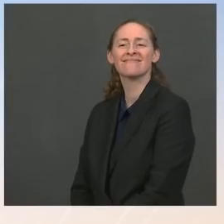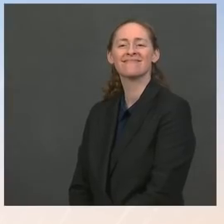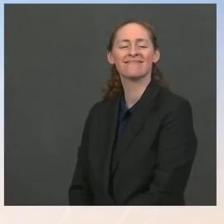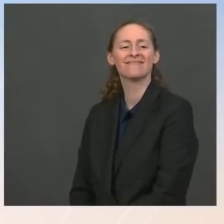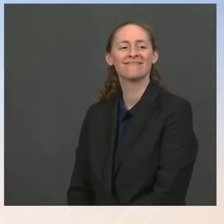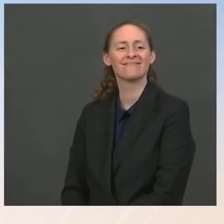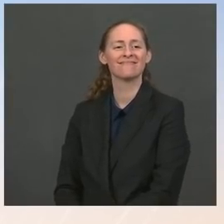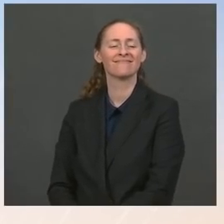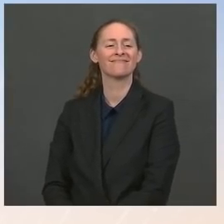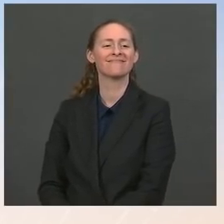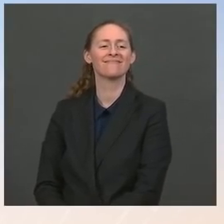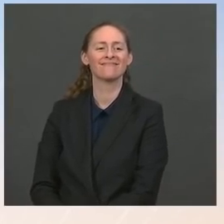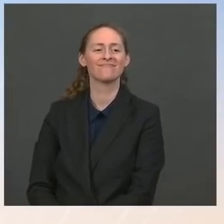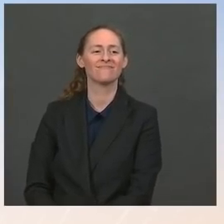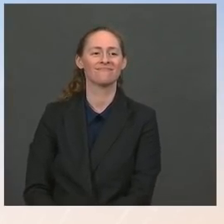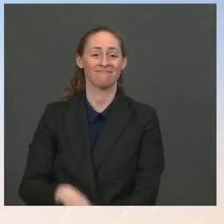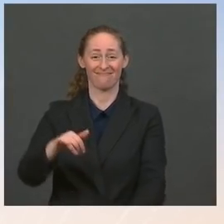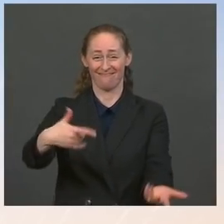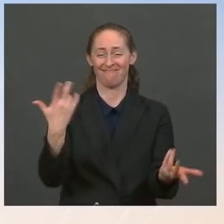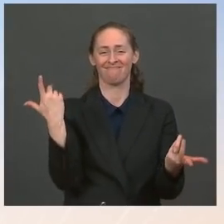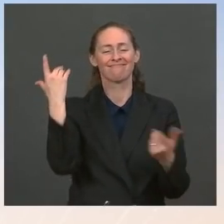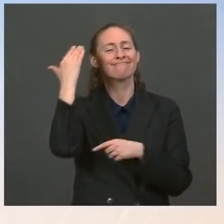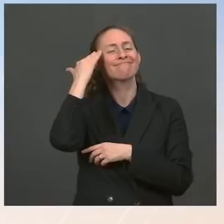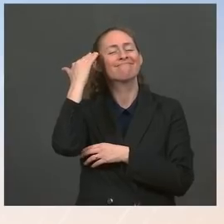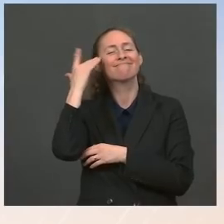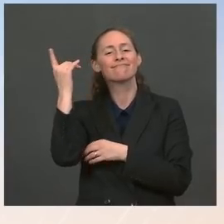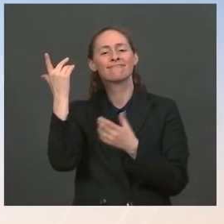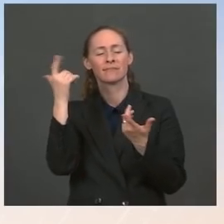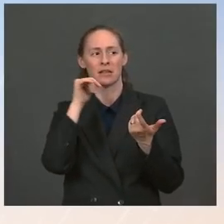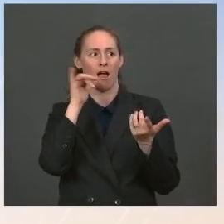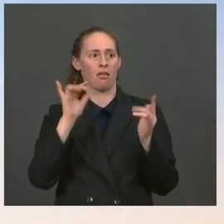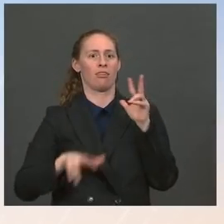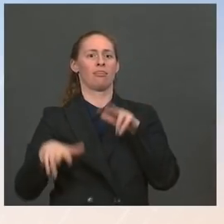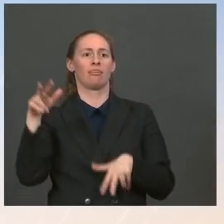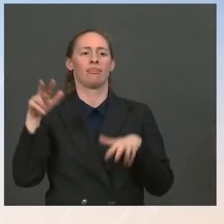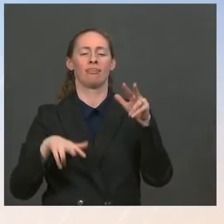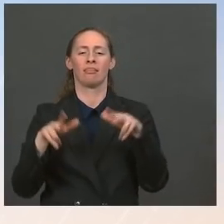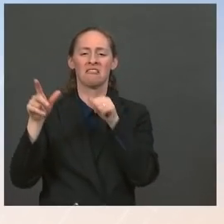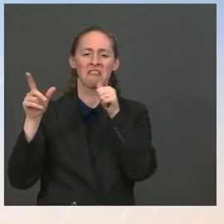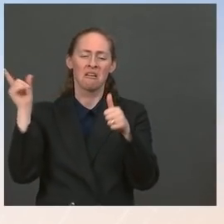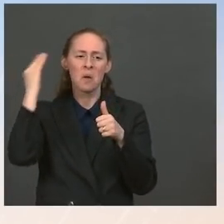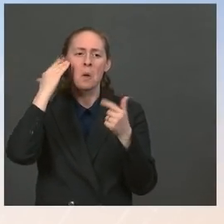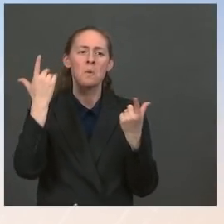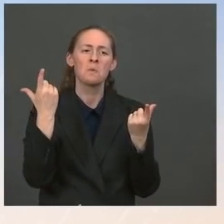And when he did travel -- when he was traveling, talking about his economic policy, he talked about both.